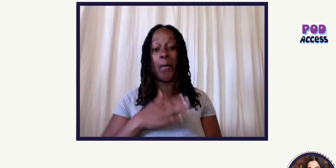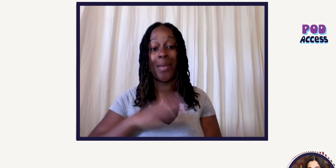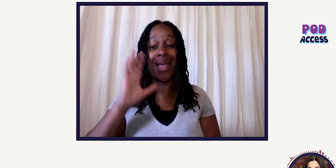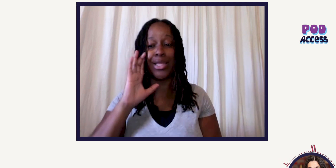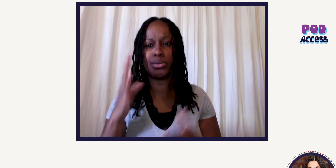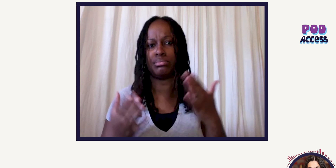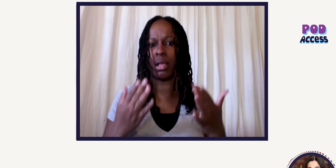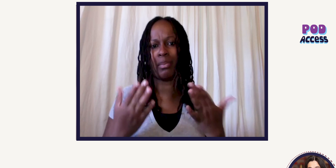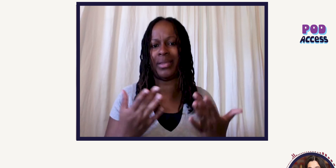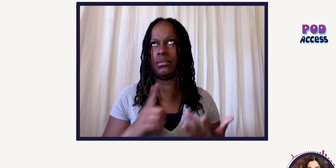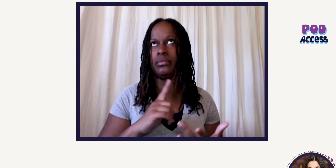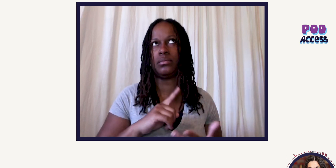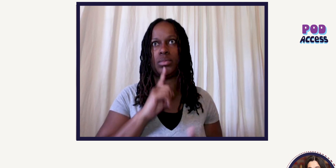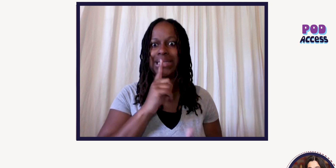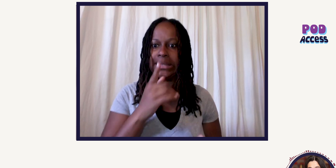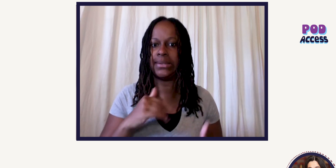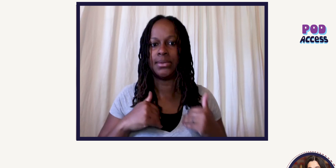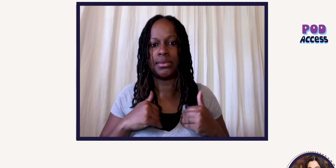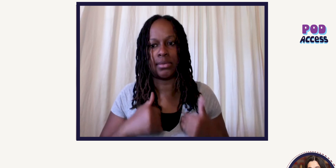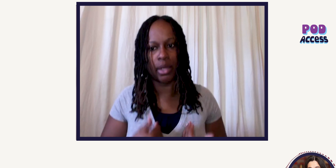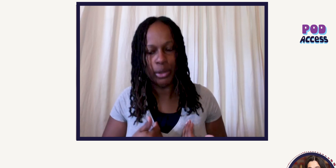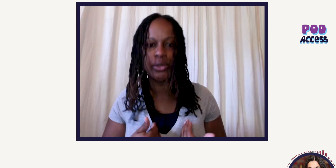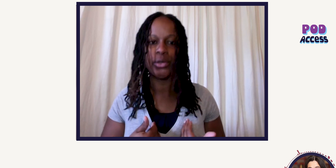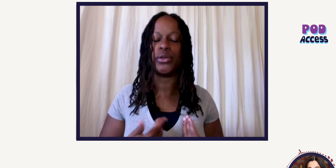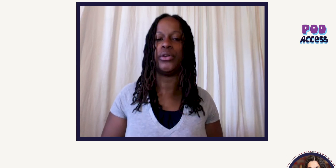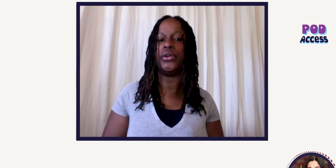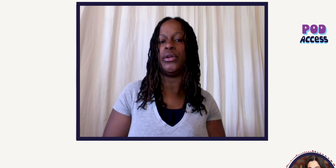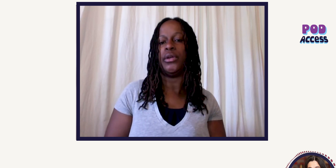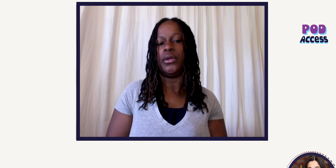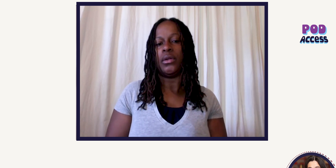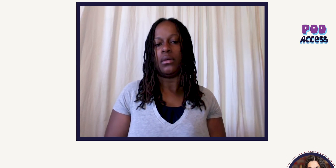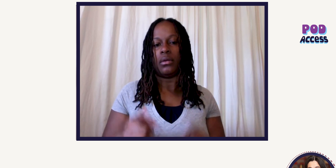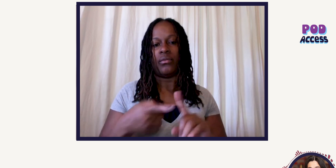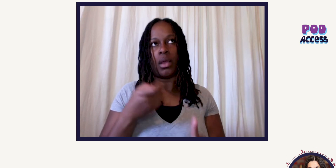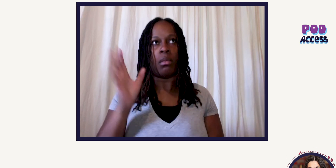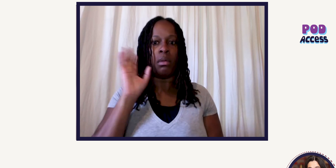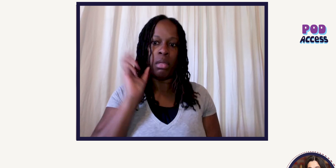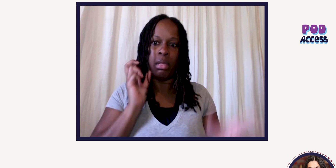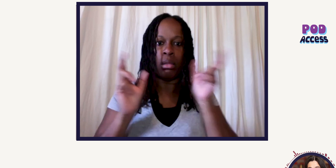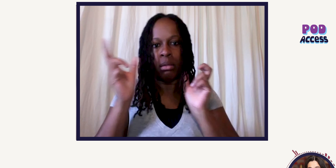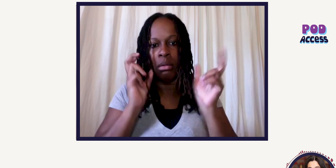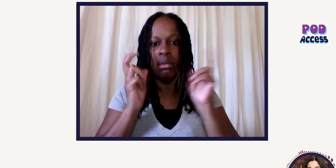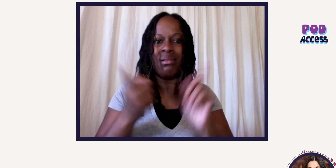My listeners are probably really tired of hearing from parents, and Warrior Moms is